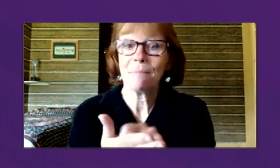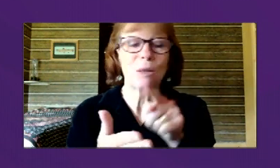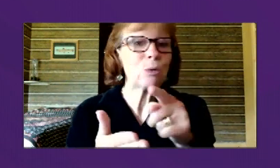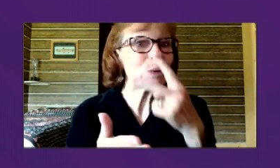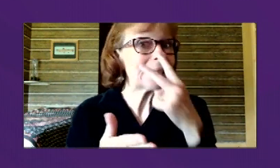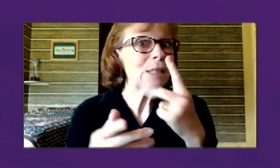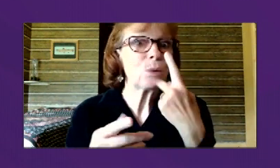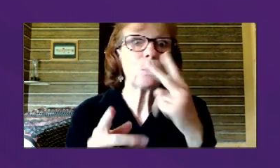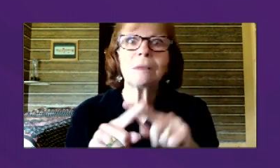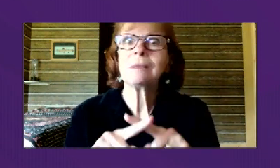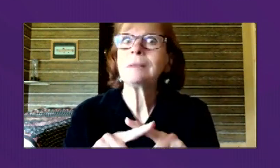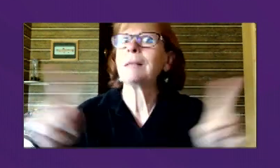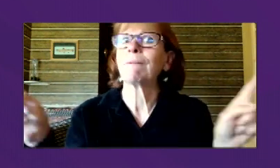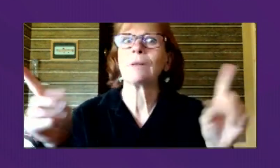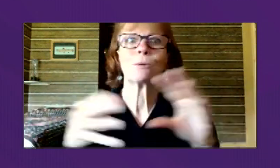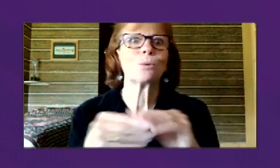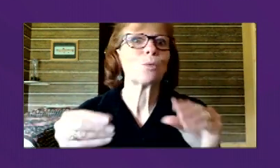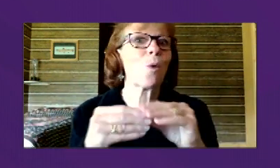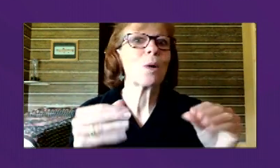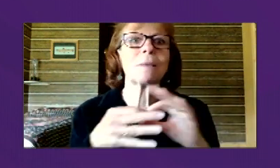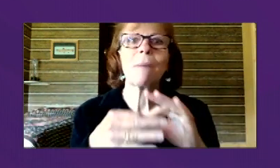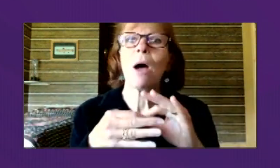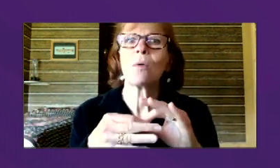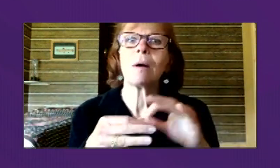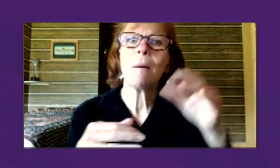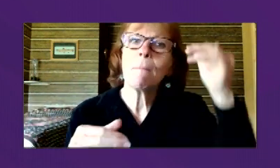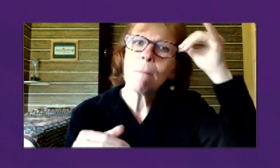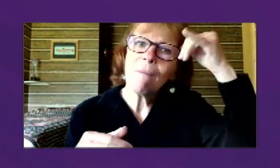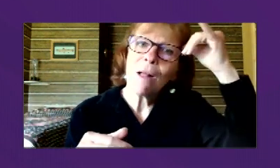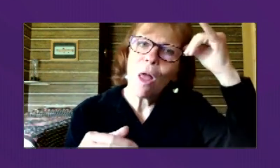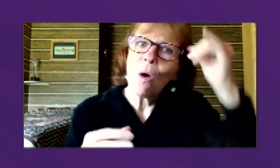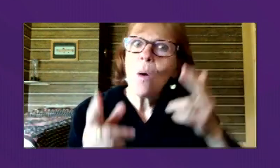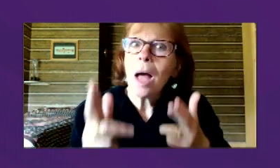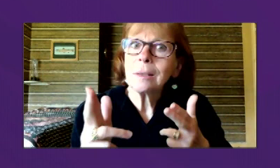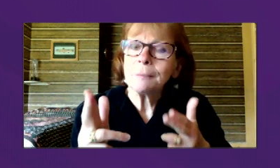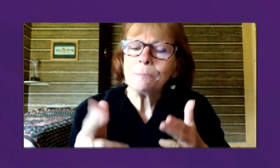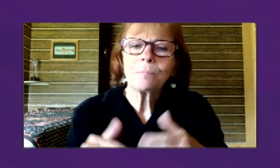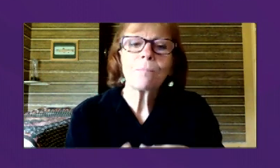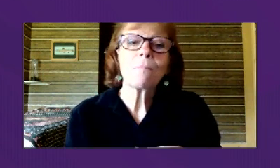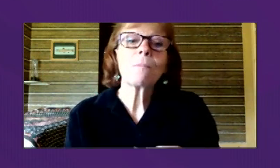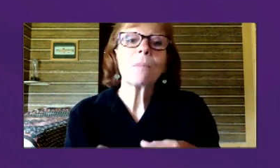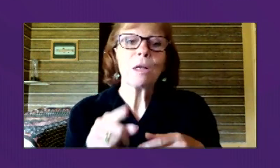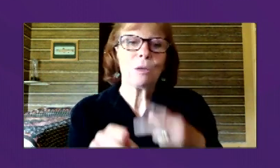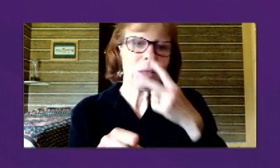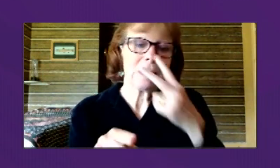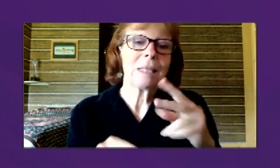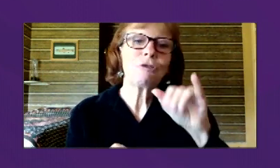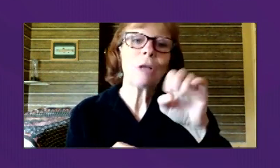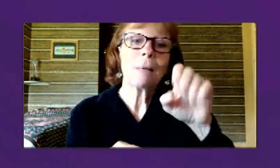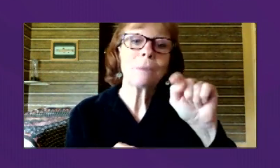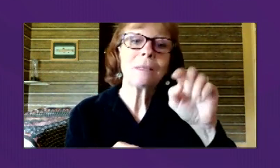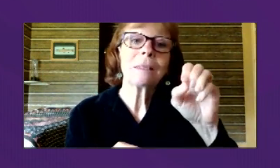about the buffalo hunt. On this slide, we see an image from the Jamestown Exposition titled Indian